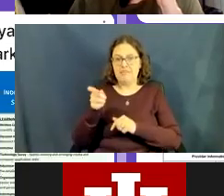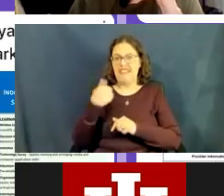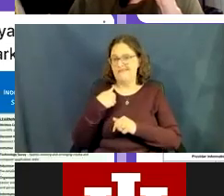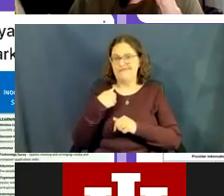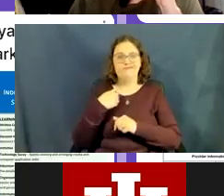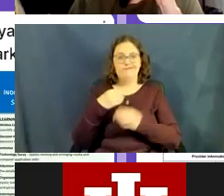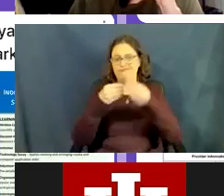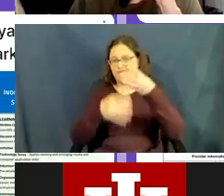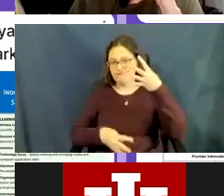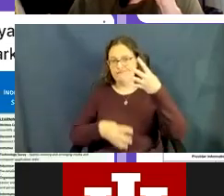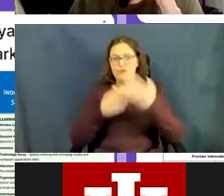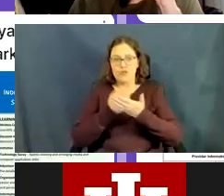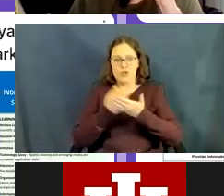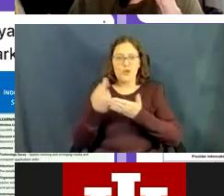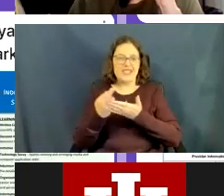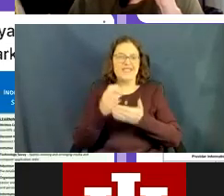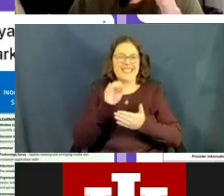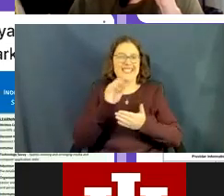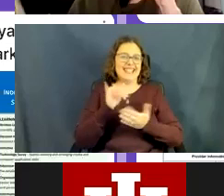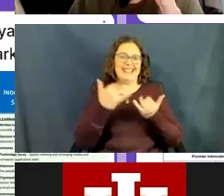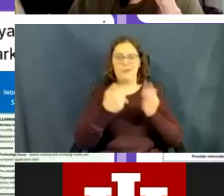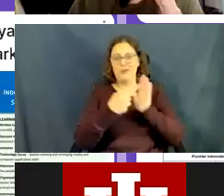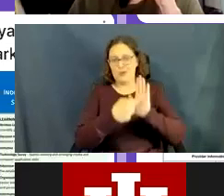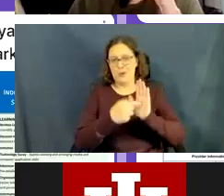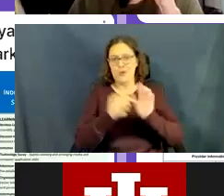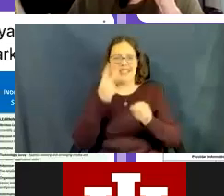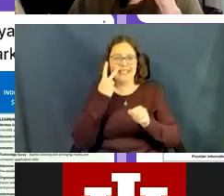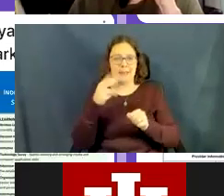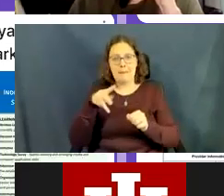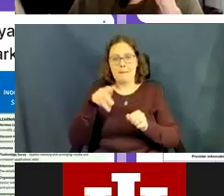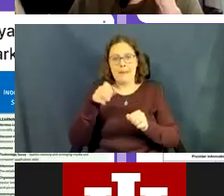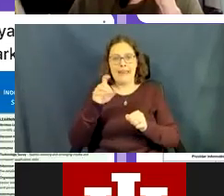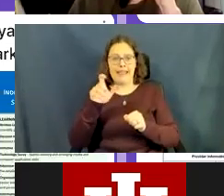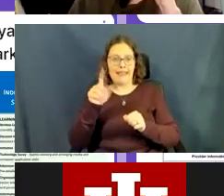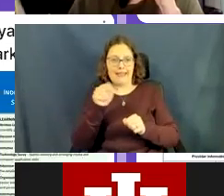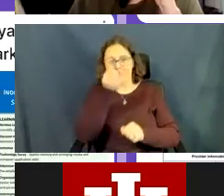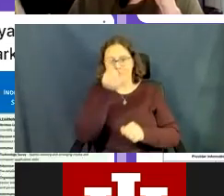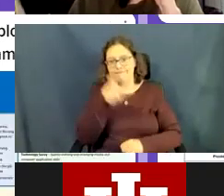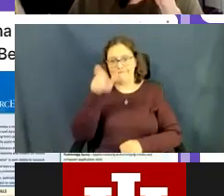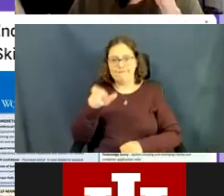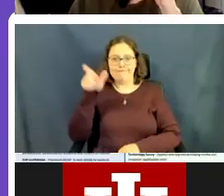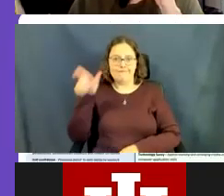and Sandy is showing those for us. You can see padlet in different columns as you scroll left to right there are multiple